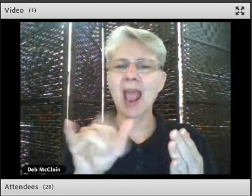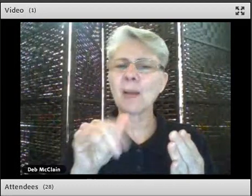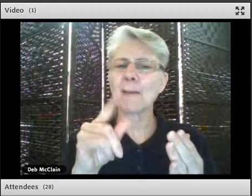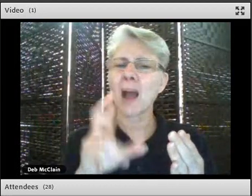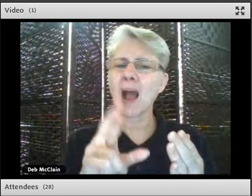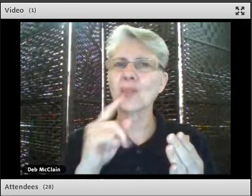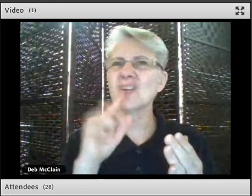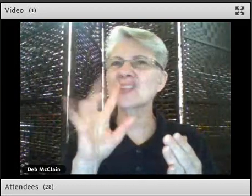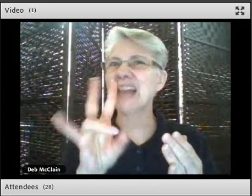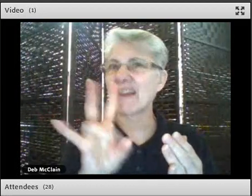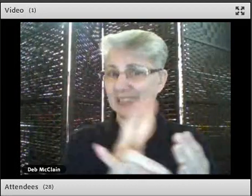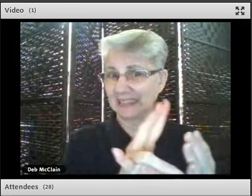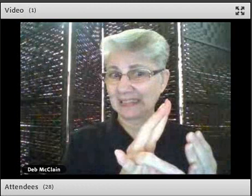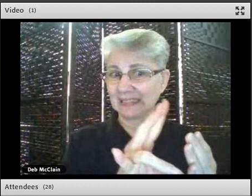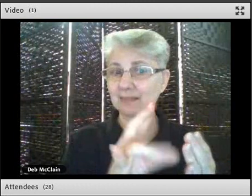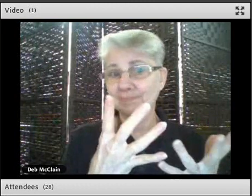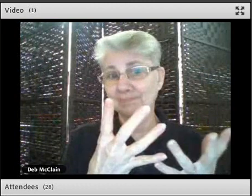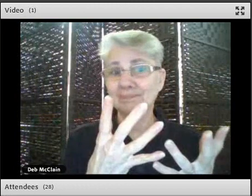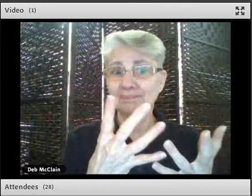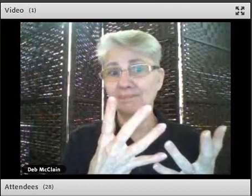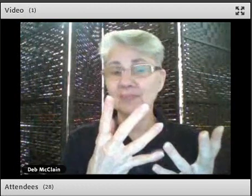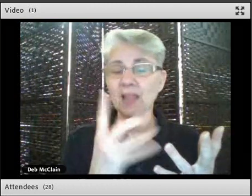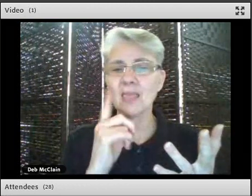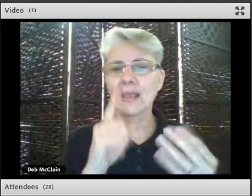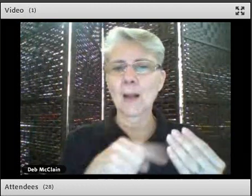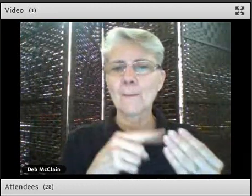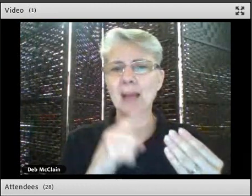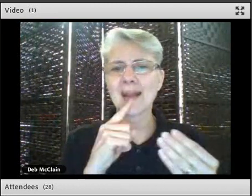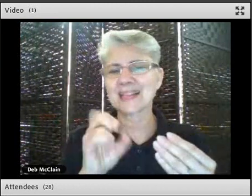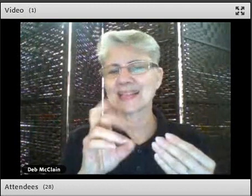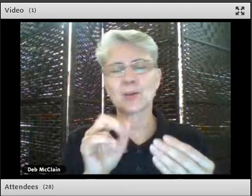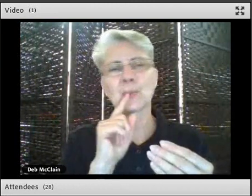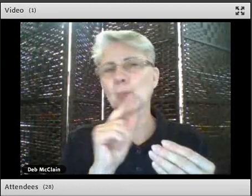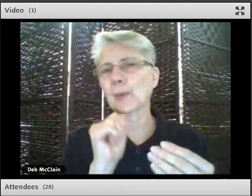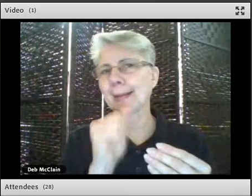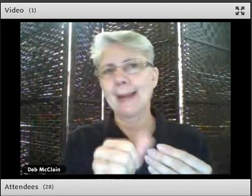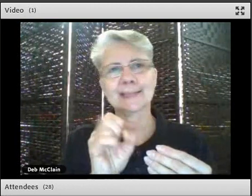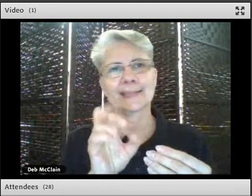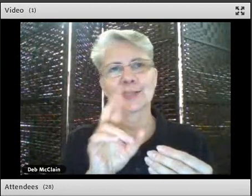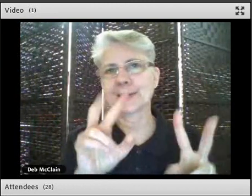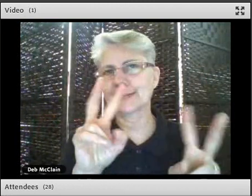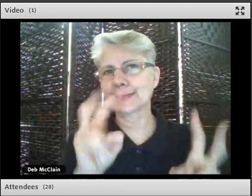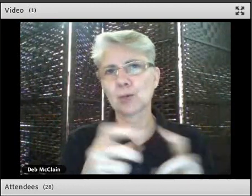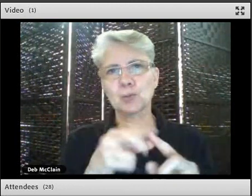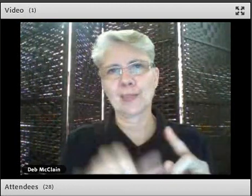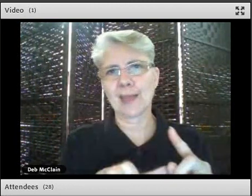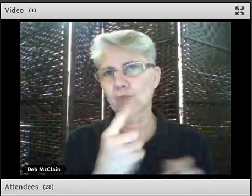And particularly in public libraries, users are really interested in finding that series.